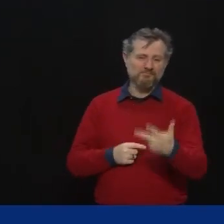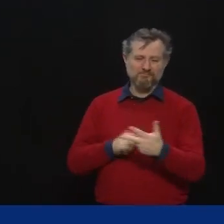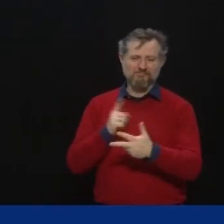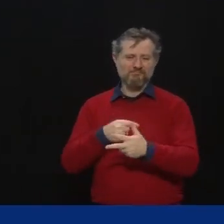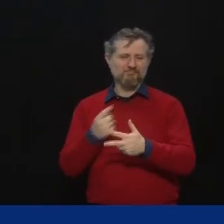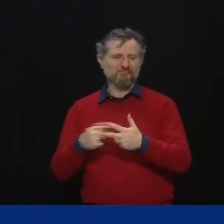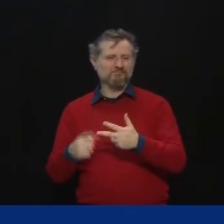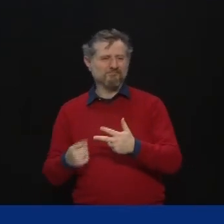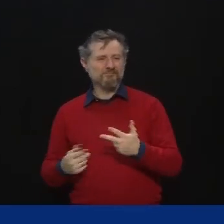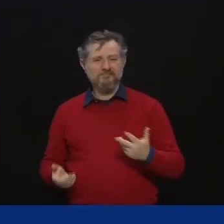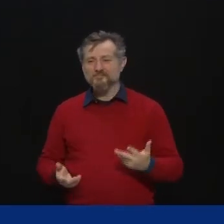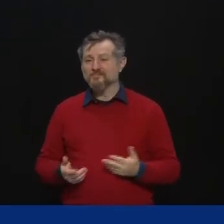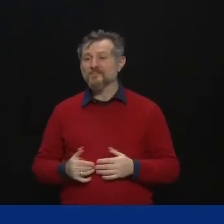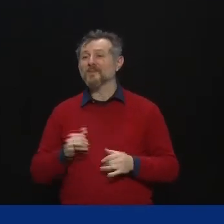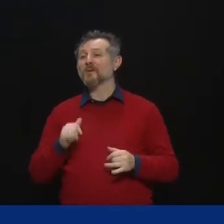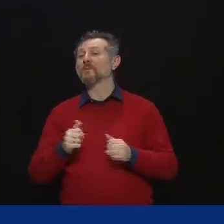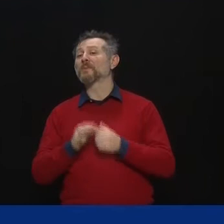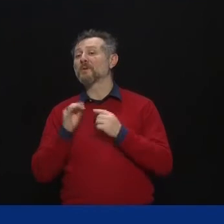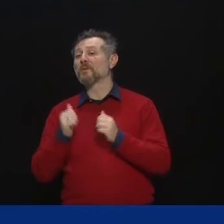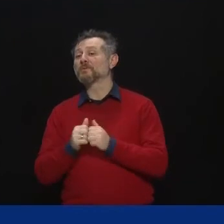BUT OVERALL, WE ARE AVOIDING A GOVERNMENT SHUTDOWN BECAUSE WE